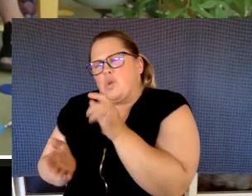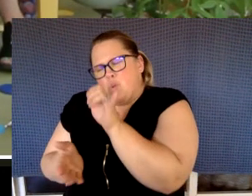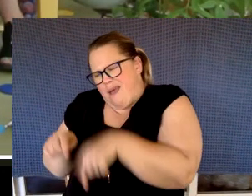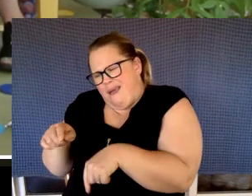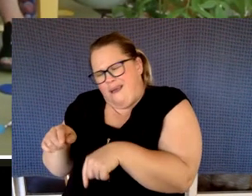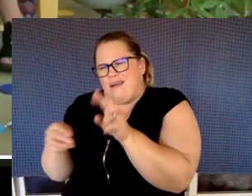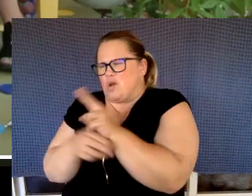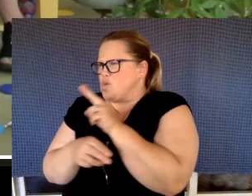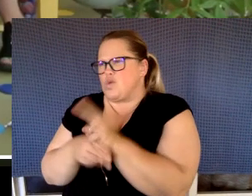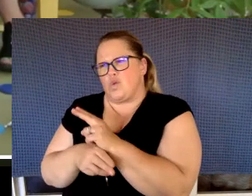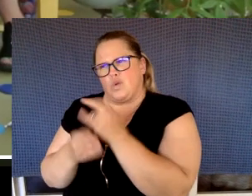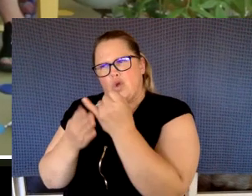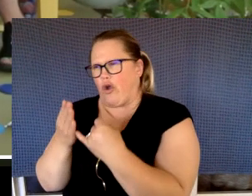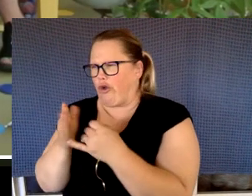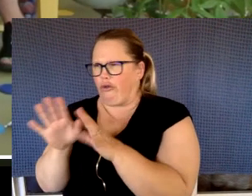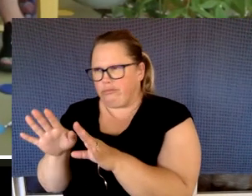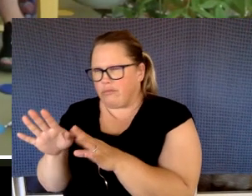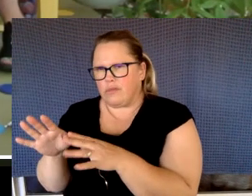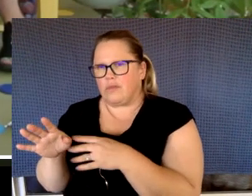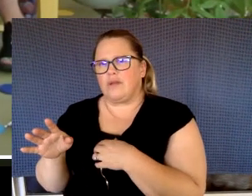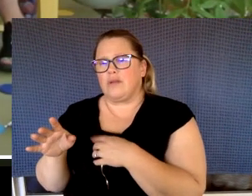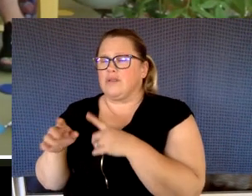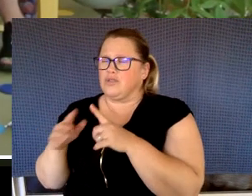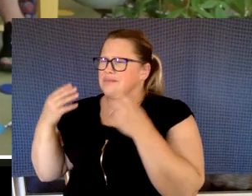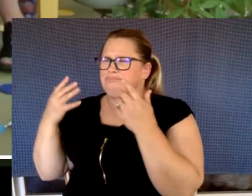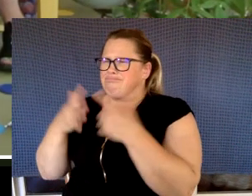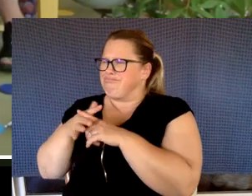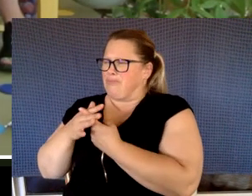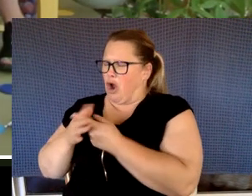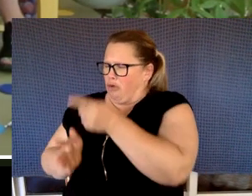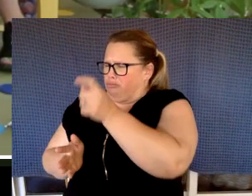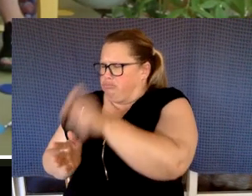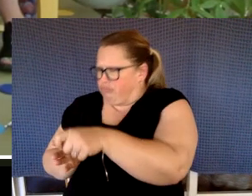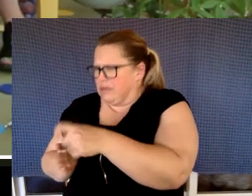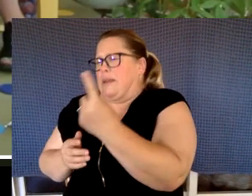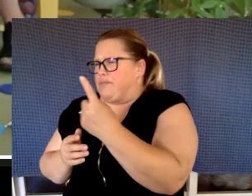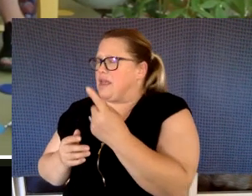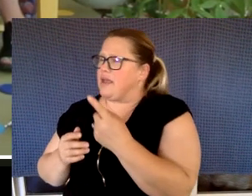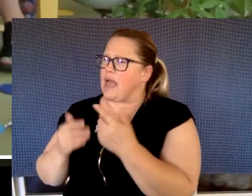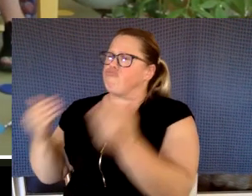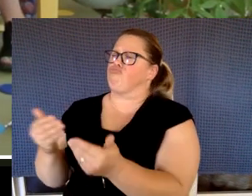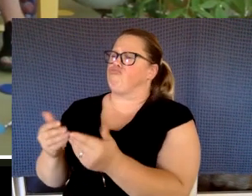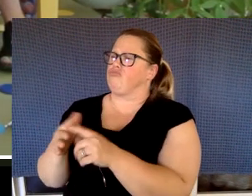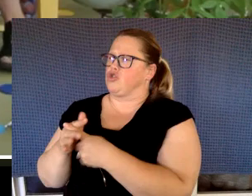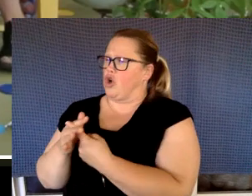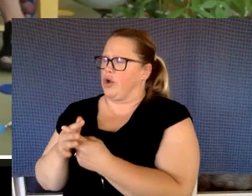Make a mark. Get started. This book will inspire you to do that. And I love this